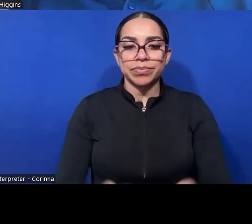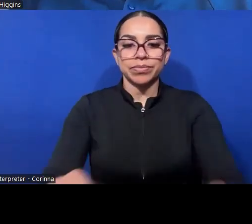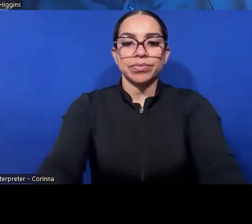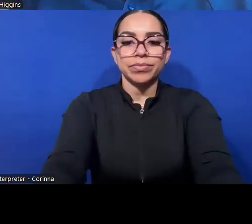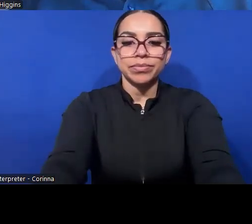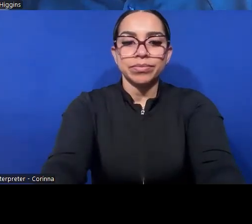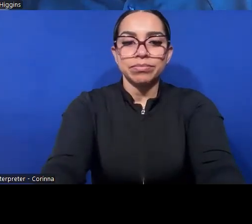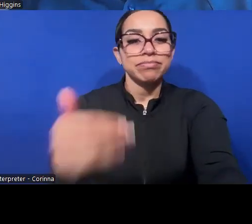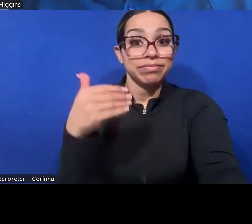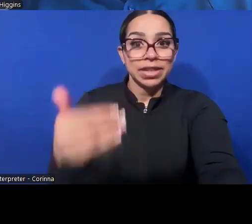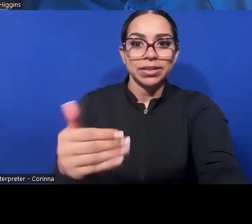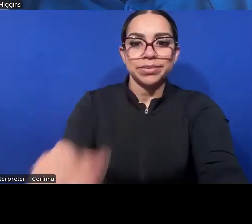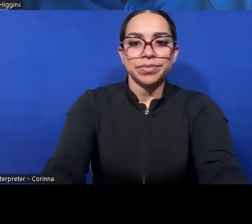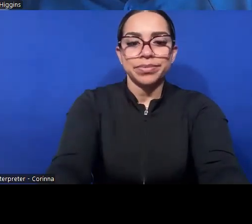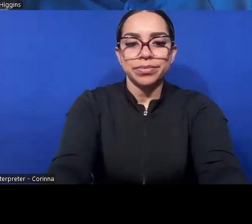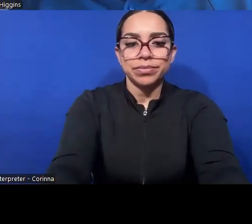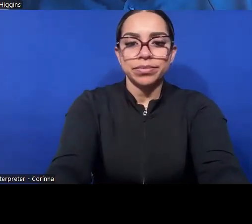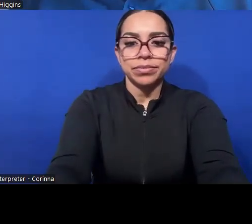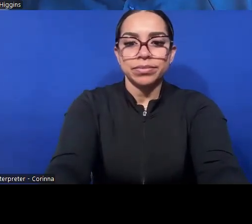Next slide please.